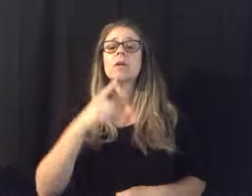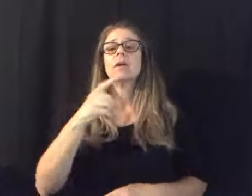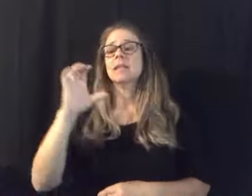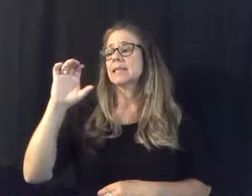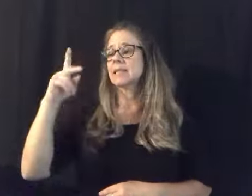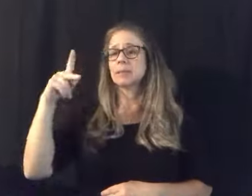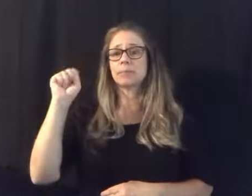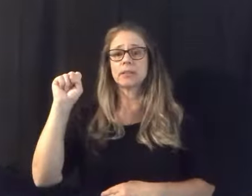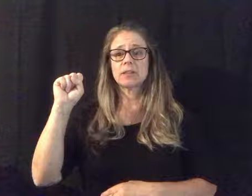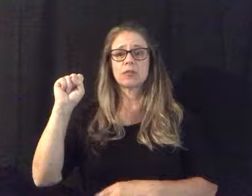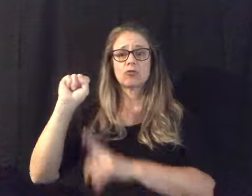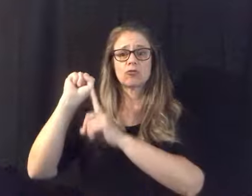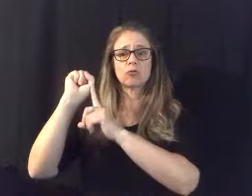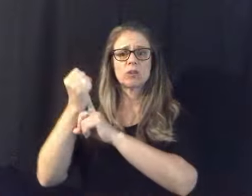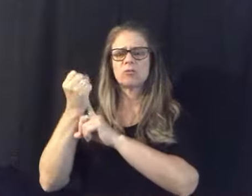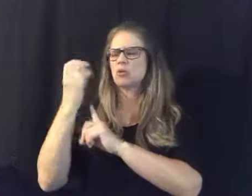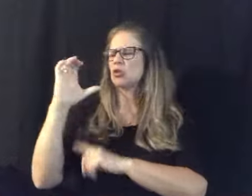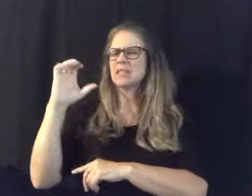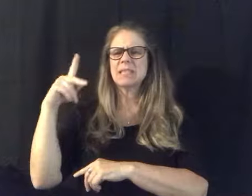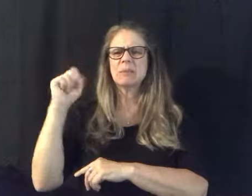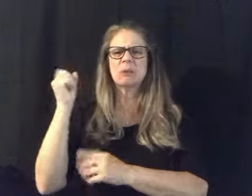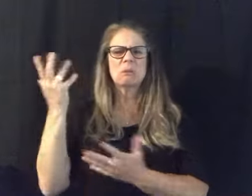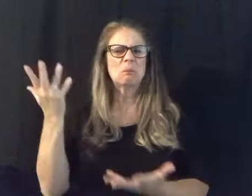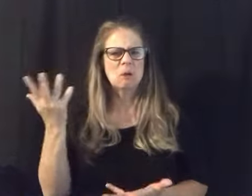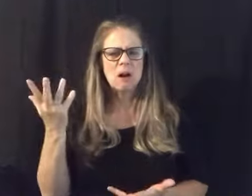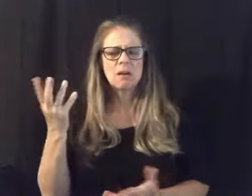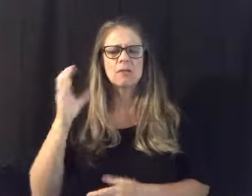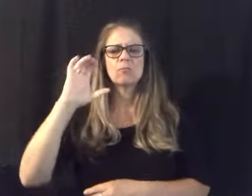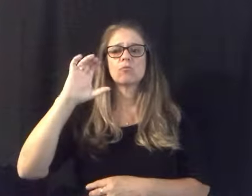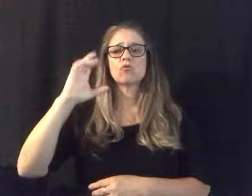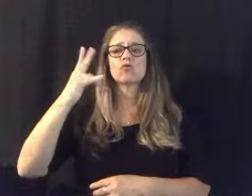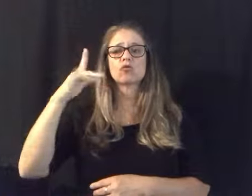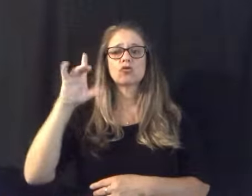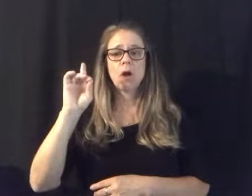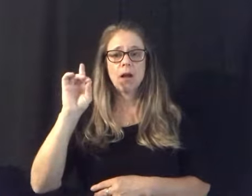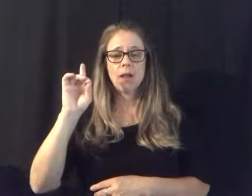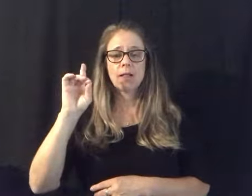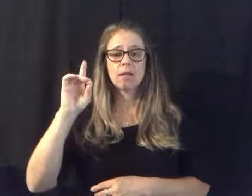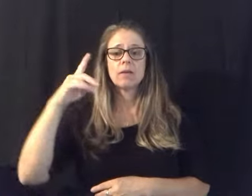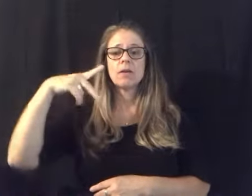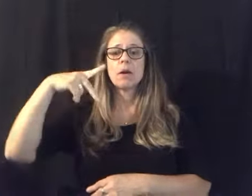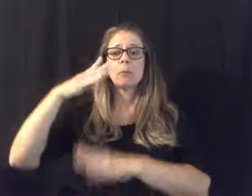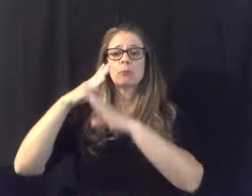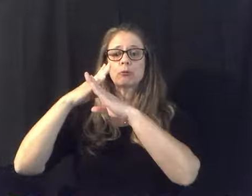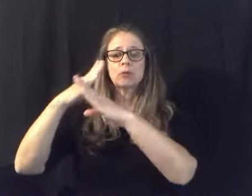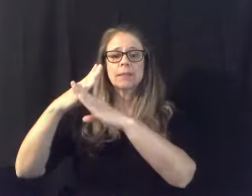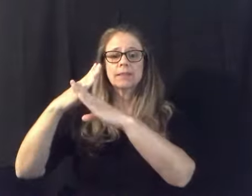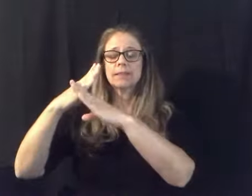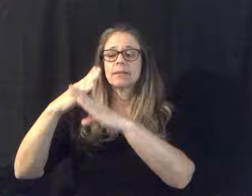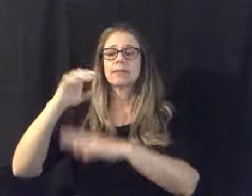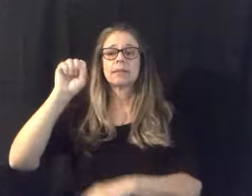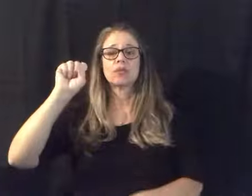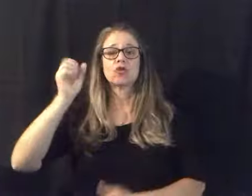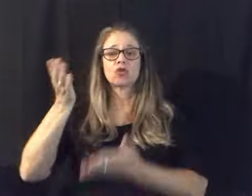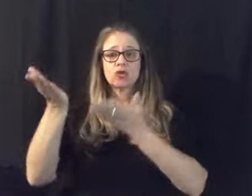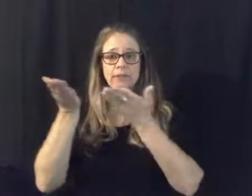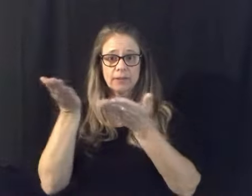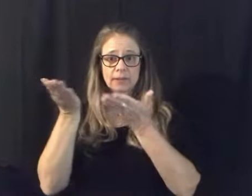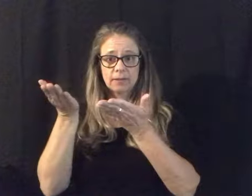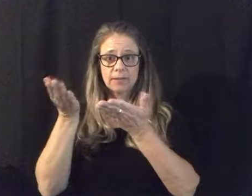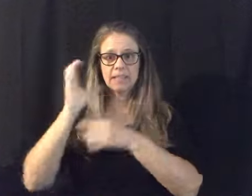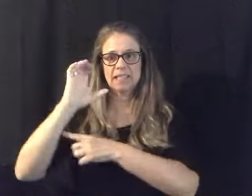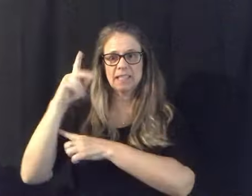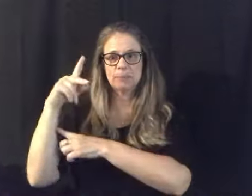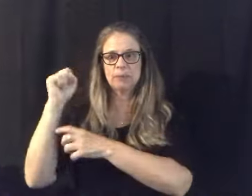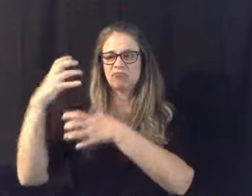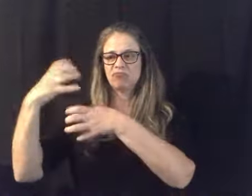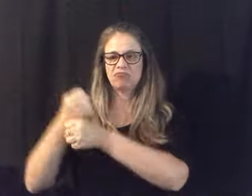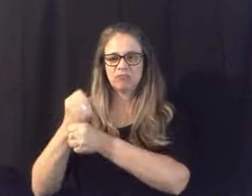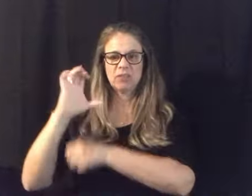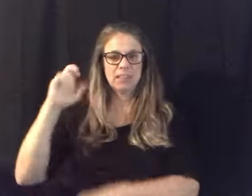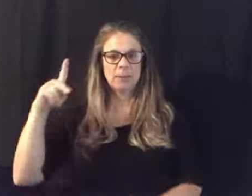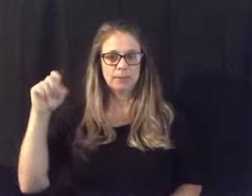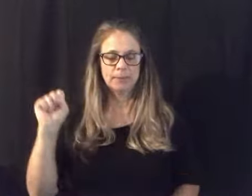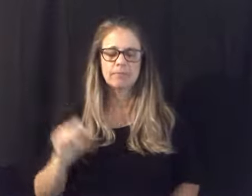CPS is short for Child Protective Services.